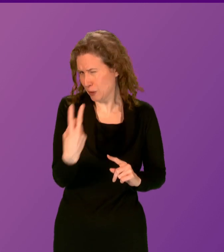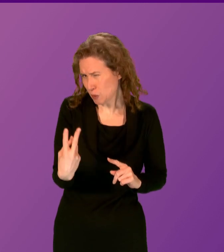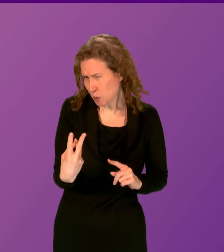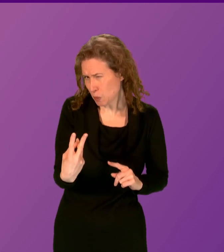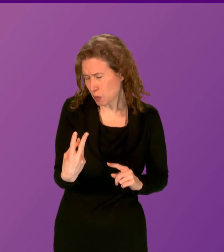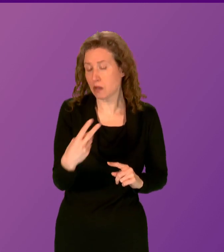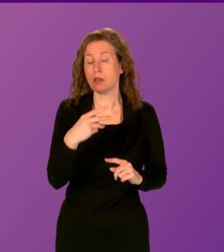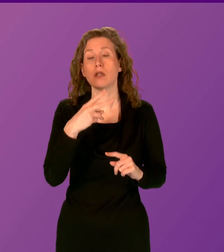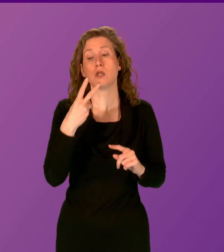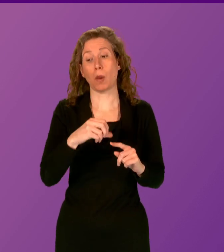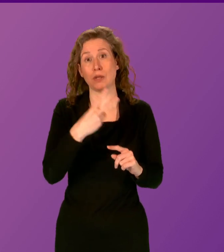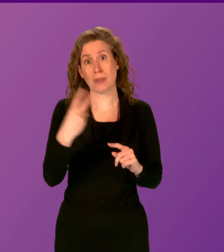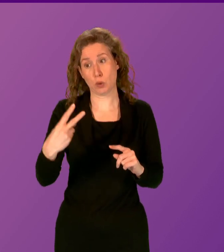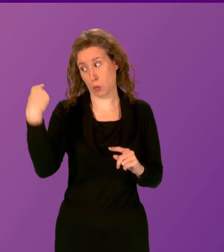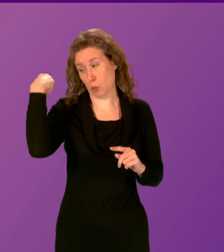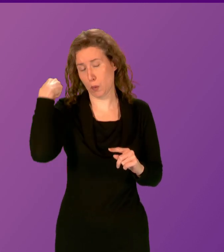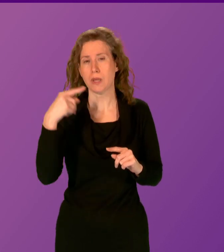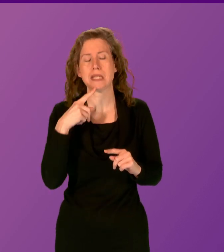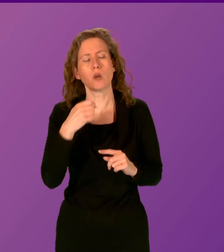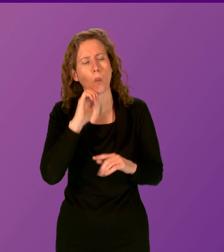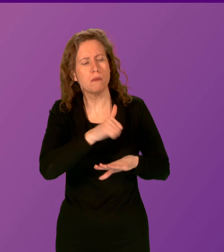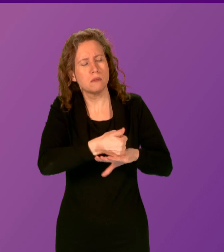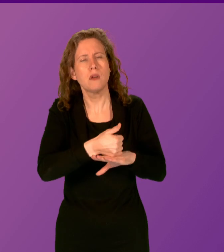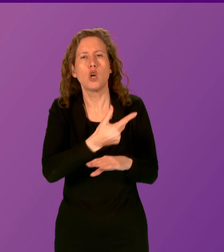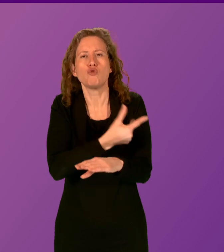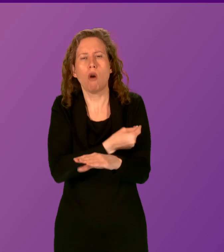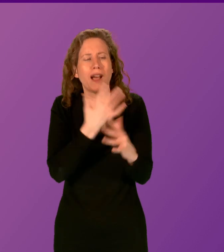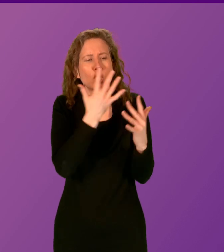In 2022, the Government said that it would establish drug-checking facilities but, two